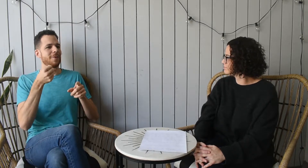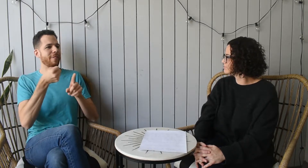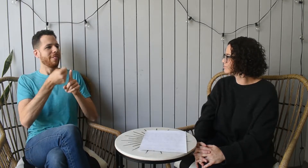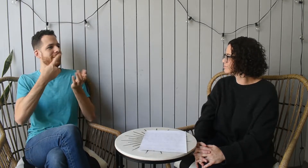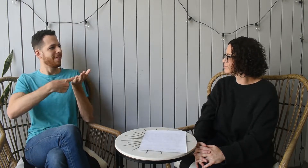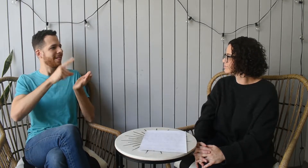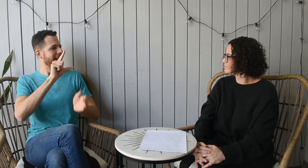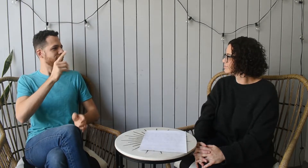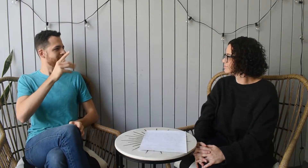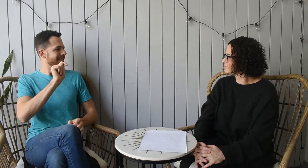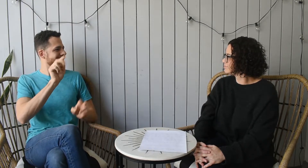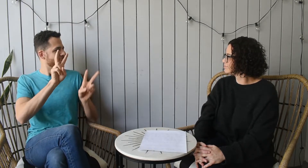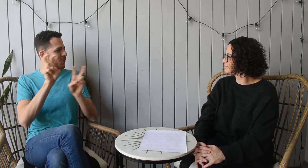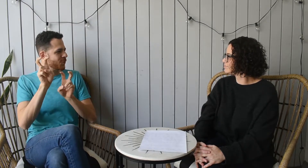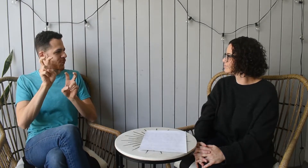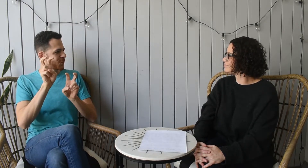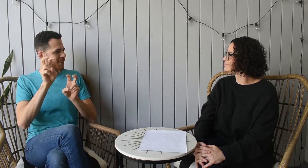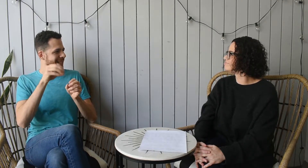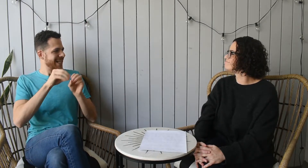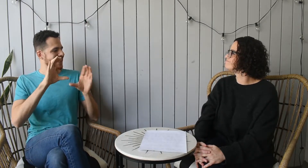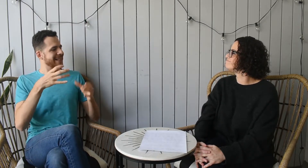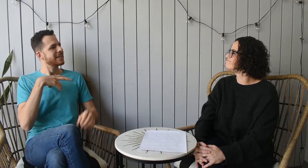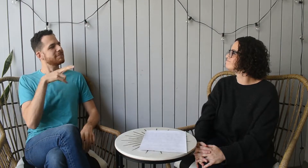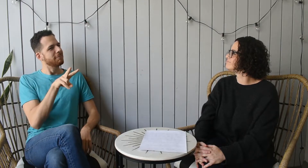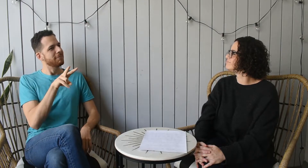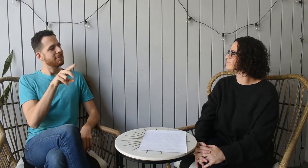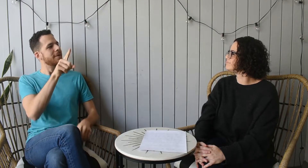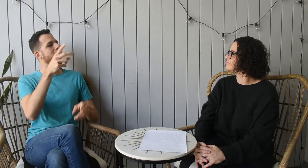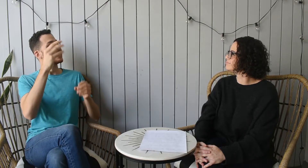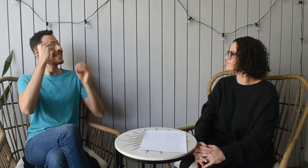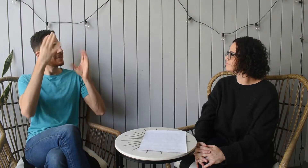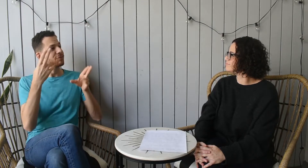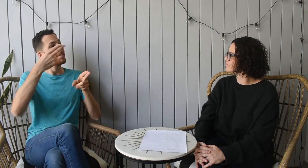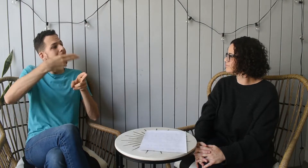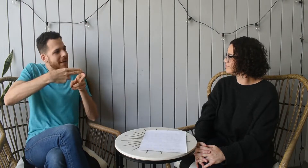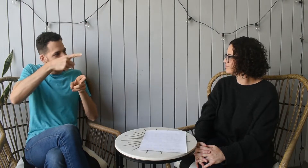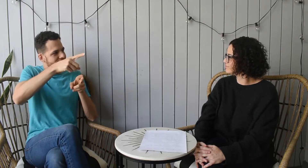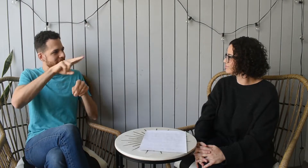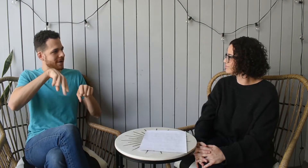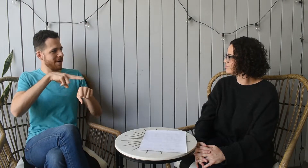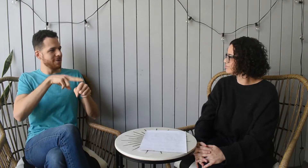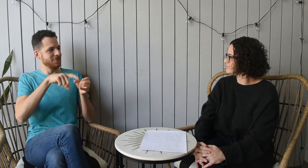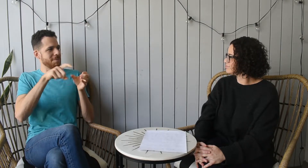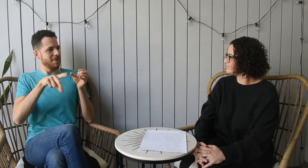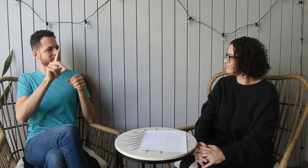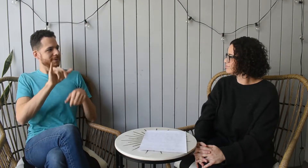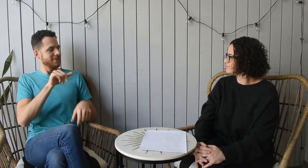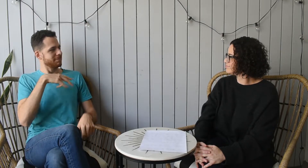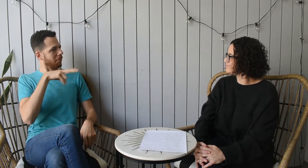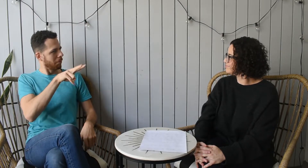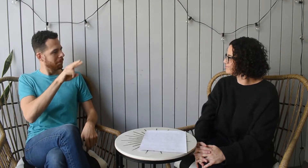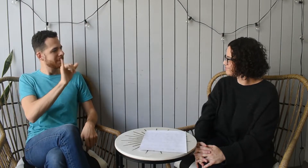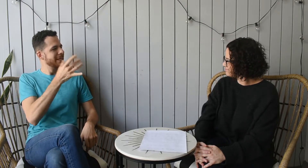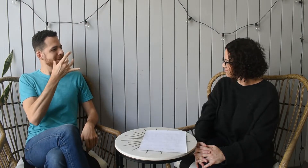When we were talking about LGBT issues and the teacher mentioned National Coming Out Day.